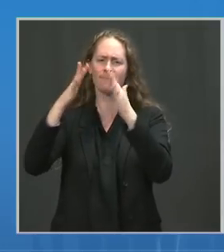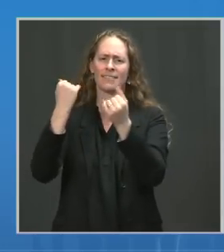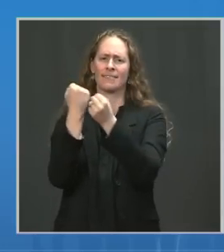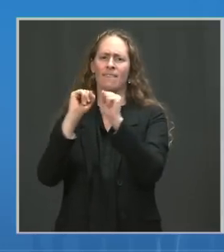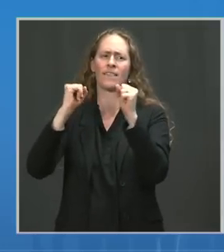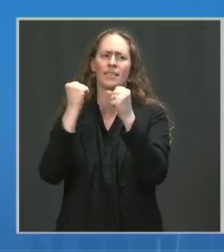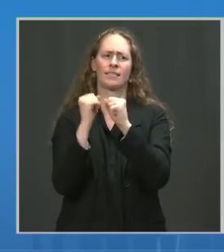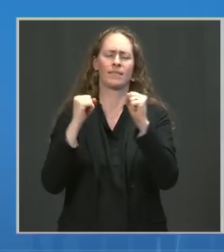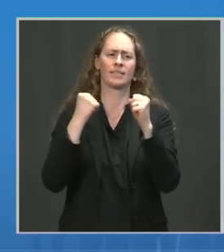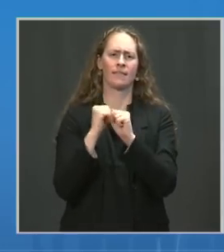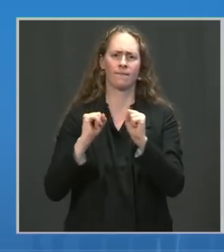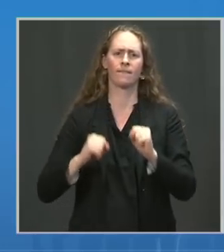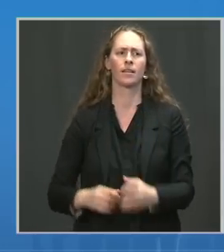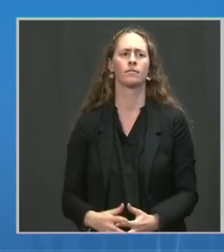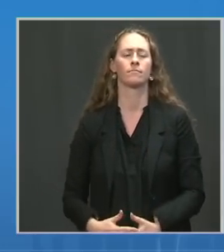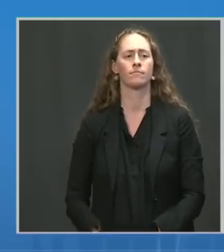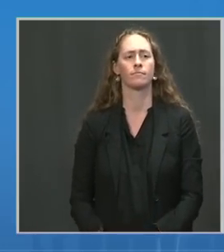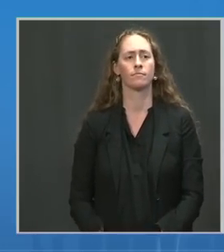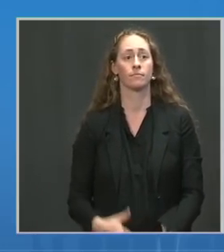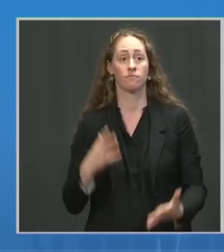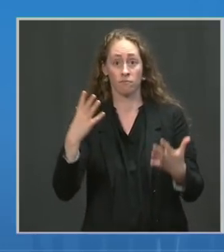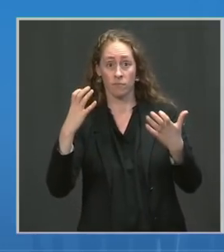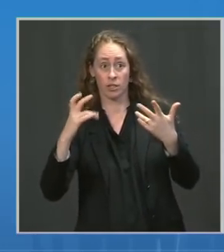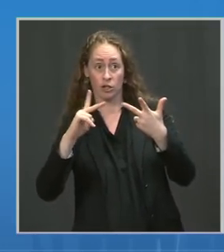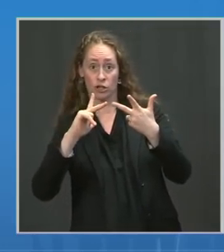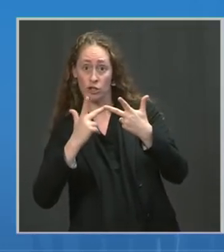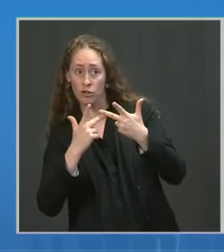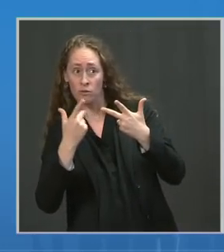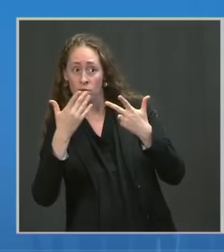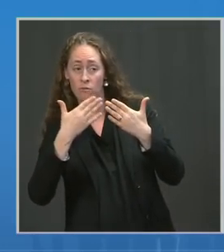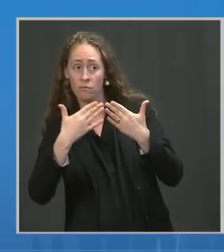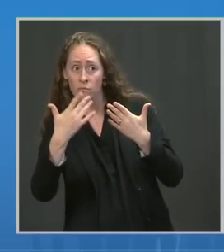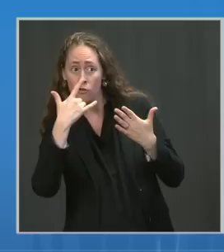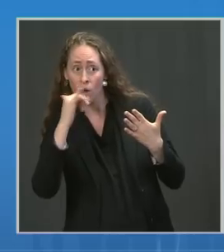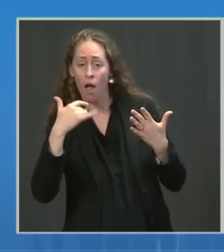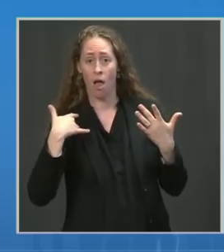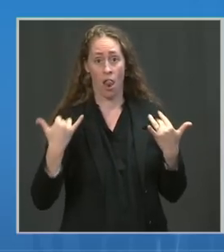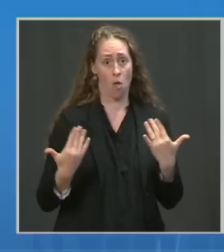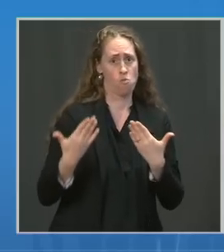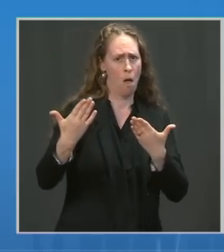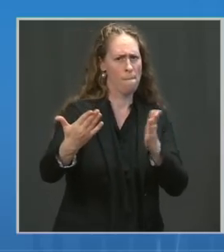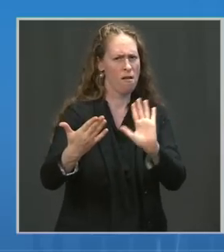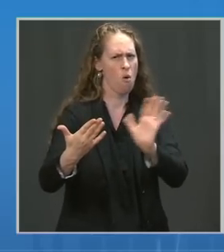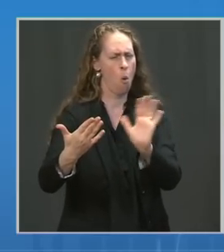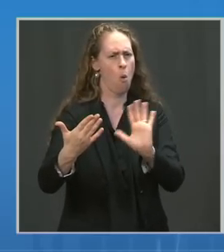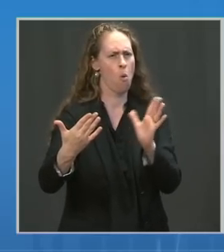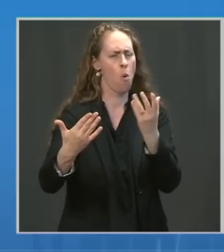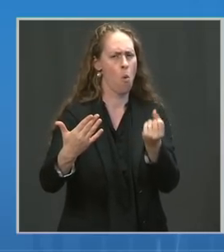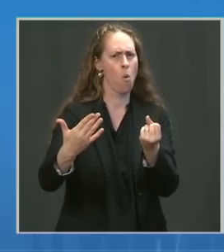to get their third shot -- again, not yet recommended -- but we have the capacity and are looking at those data right now.